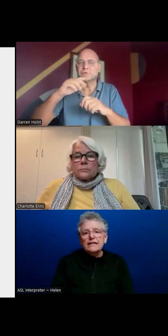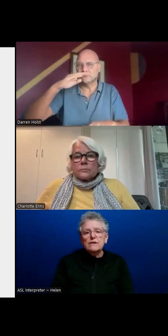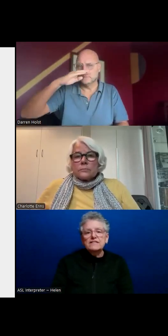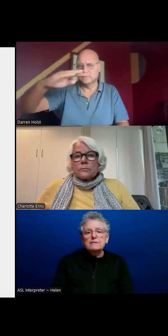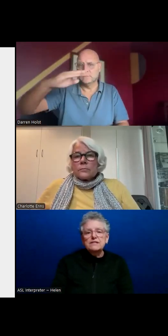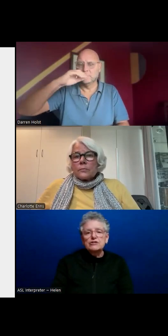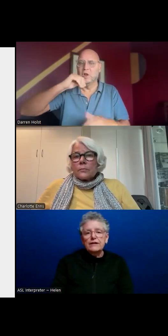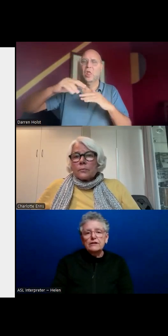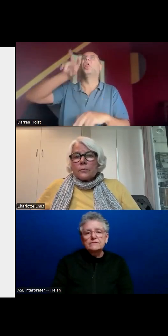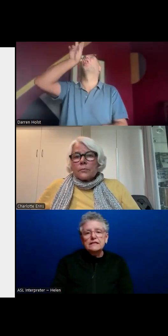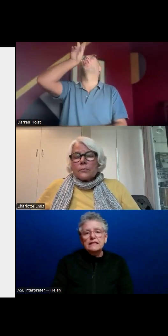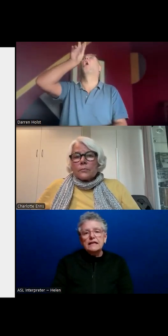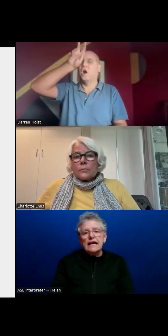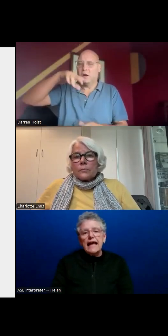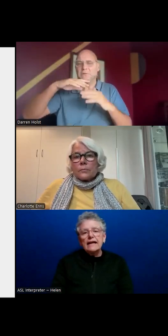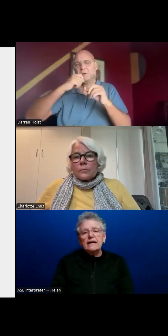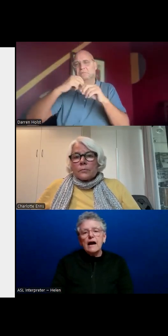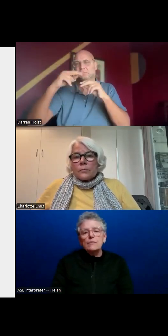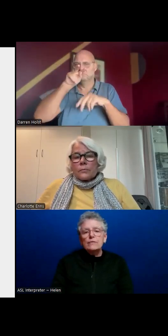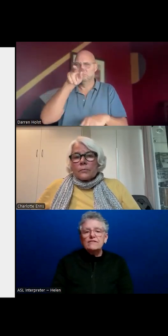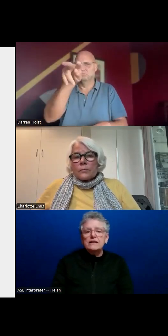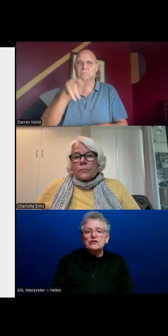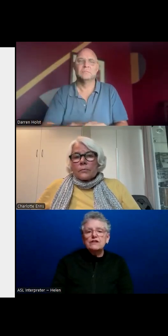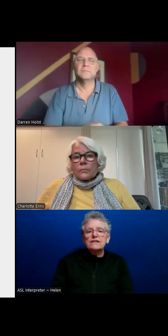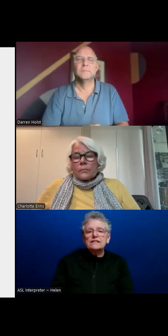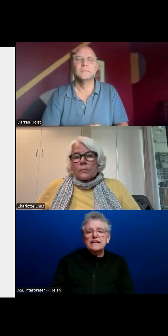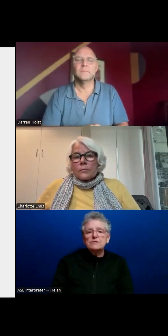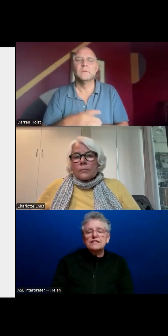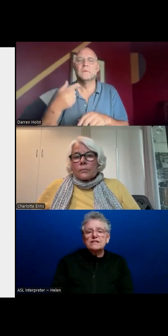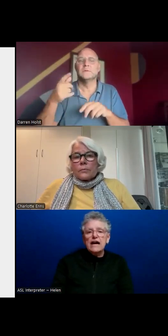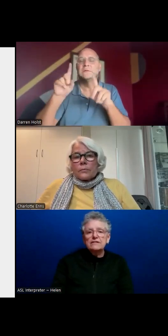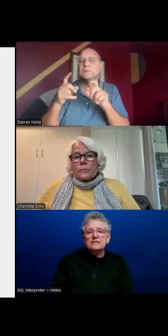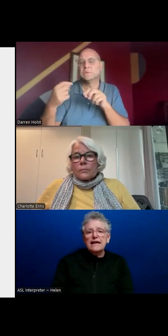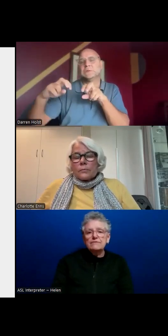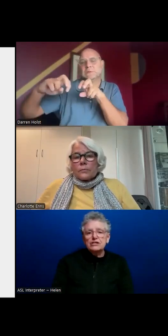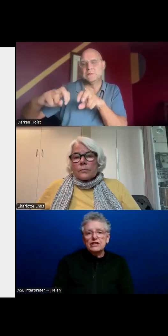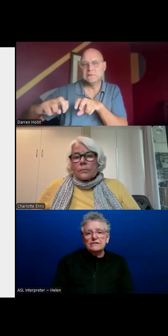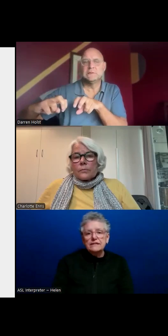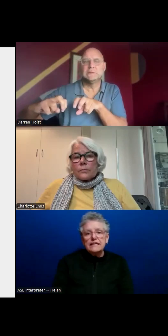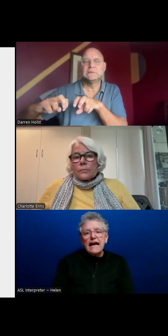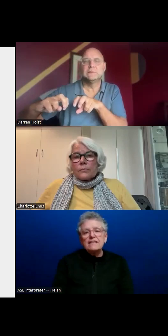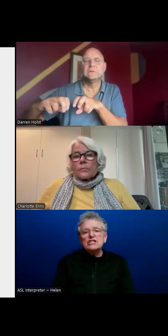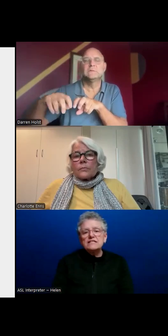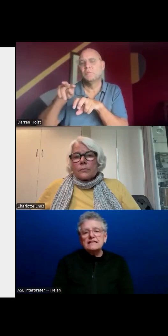or computer, as well as the administrator. And we would have to make sure that the test was in the child's line of vision.